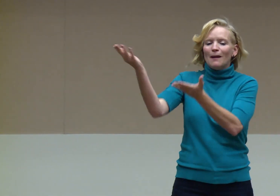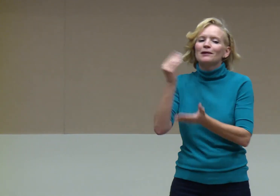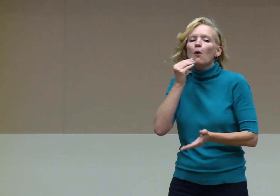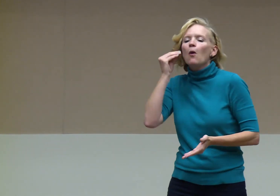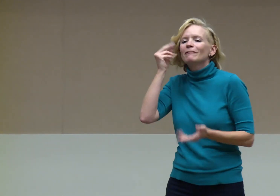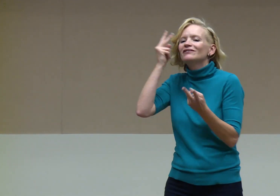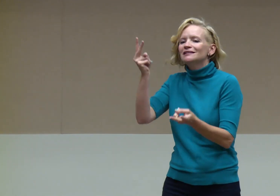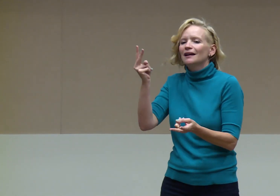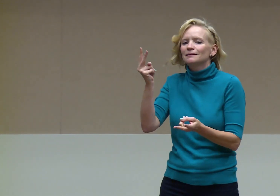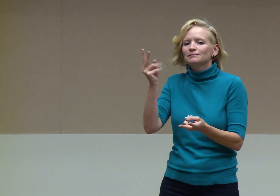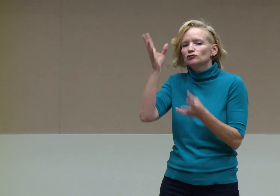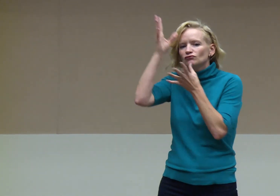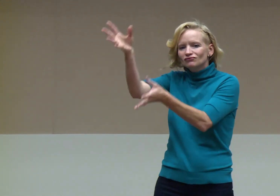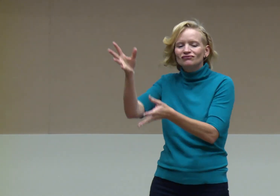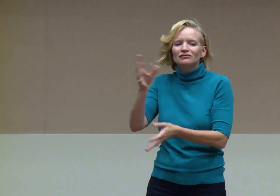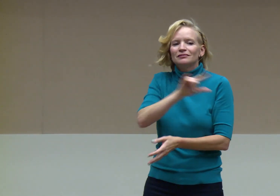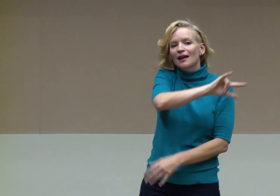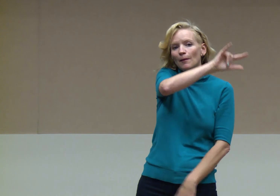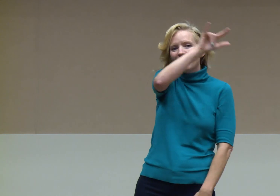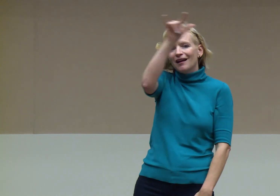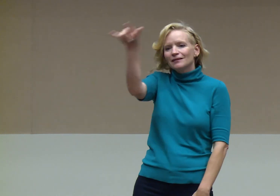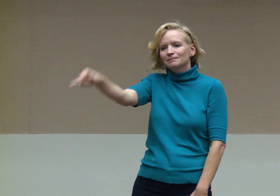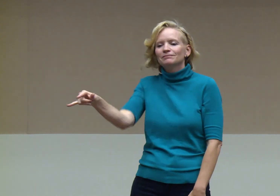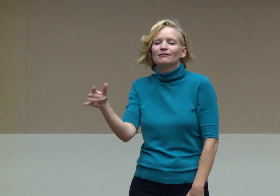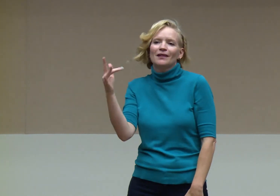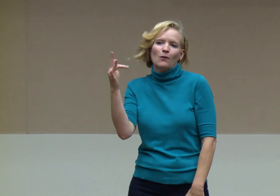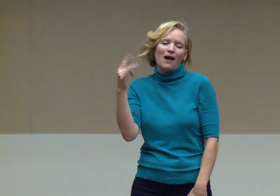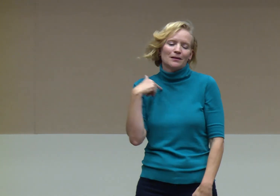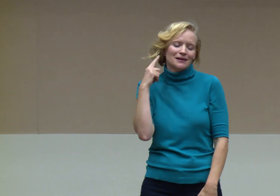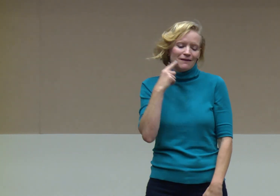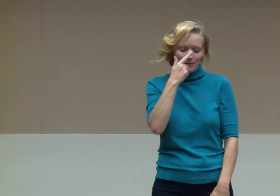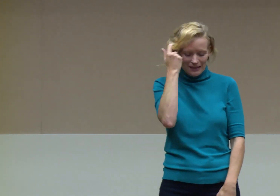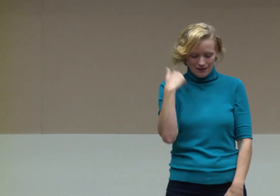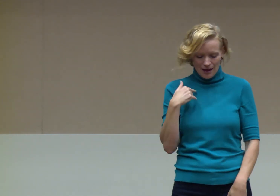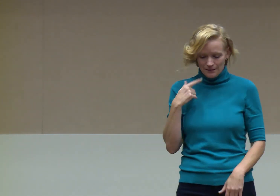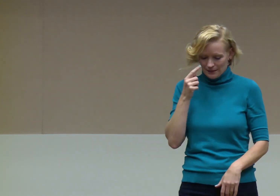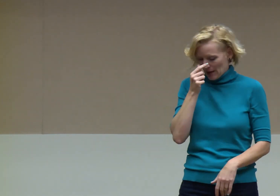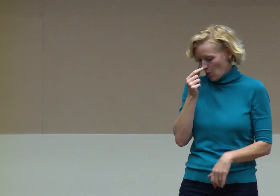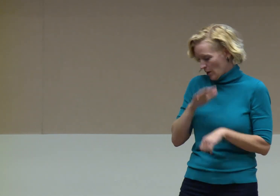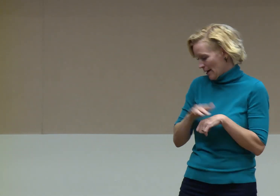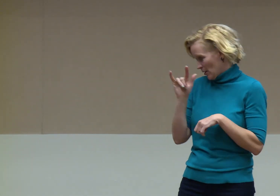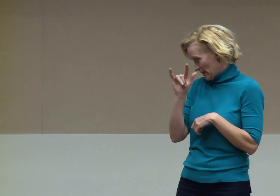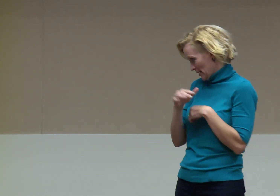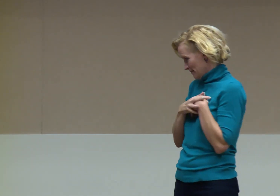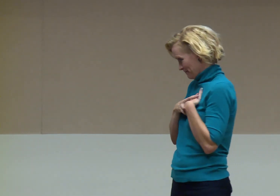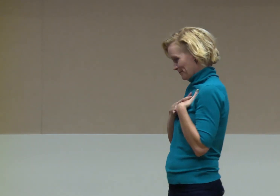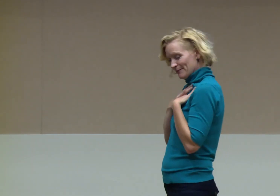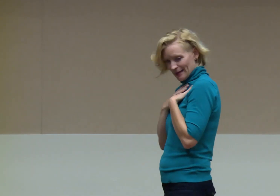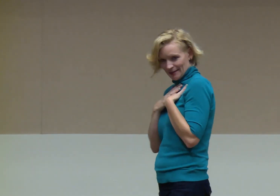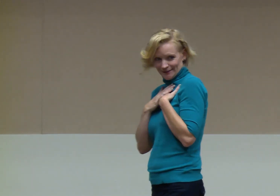Plus, they took me to visit my grandparents and we flew, and they think that's why I became deaf,